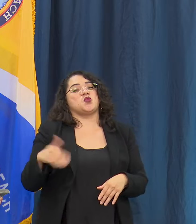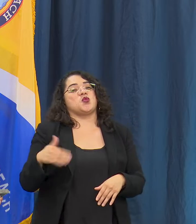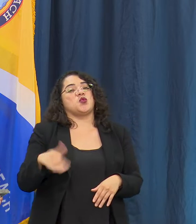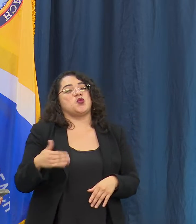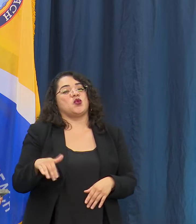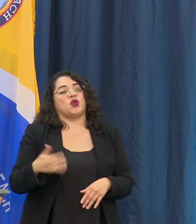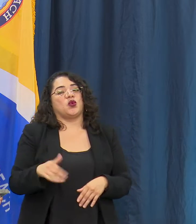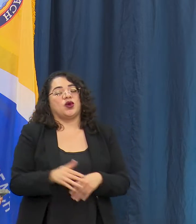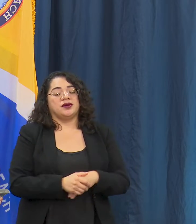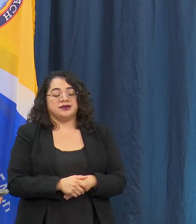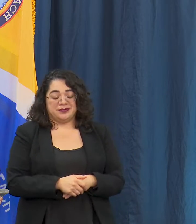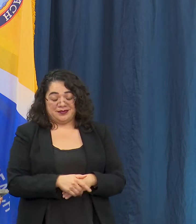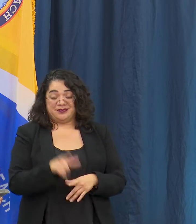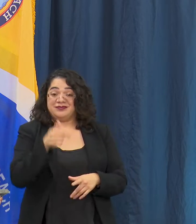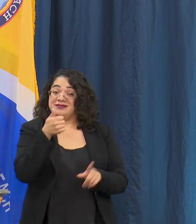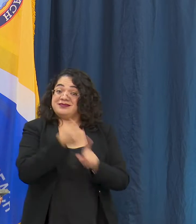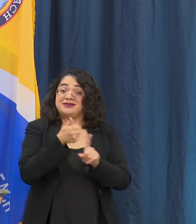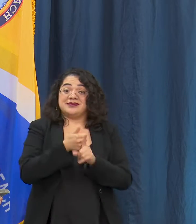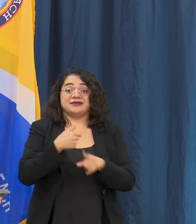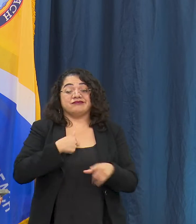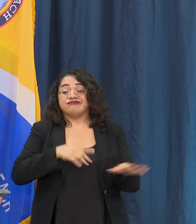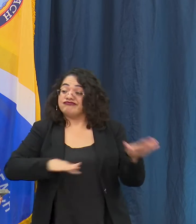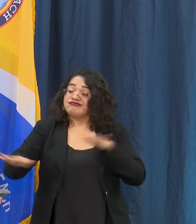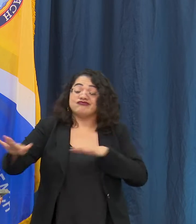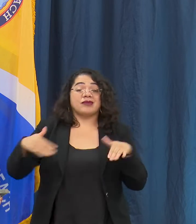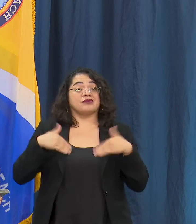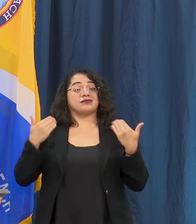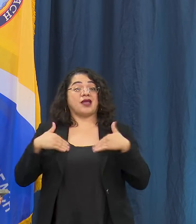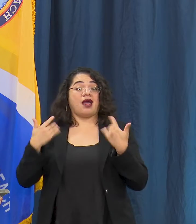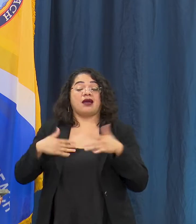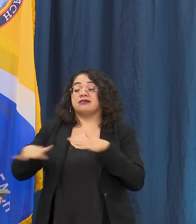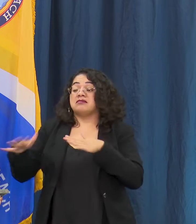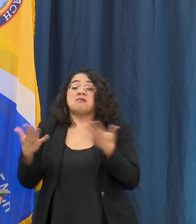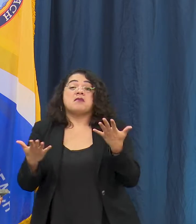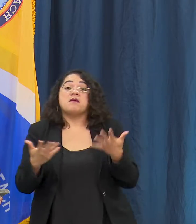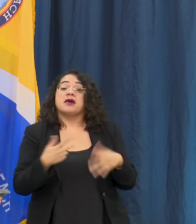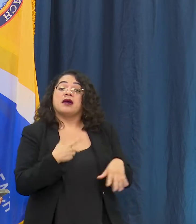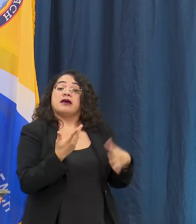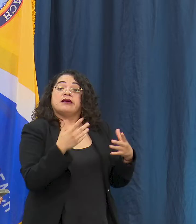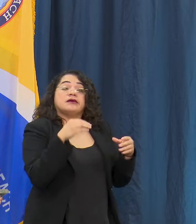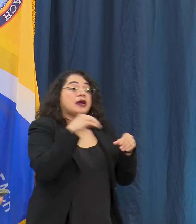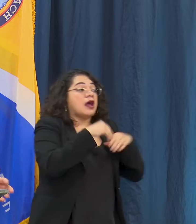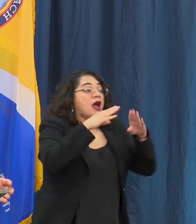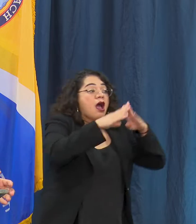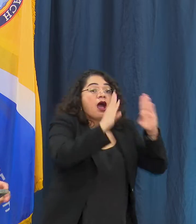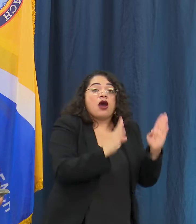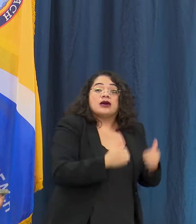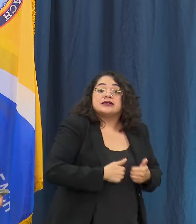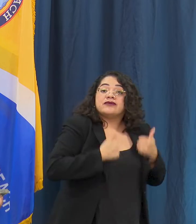vulnerable grandparents or parents that might have compromised immune systems